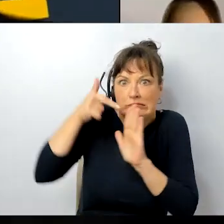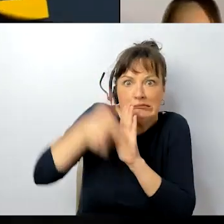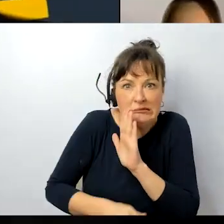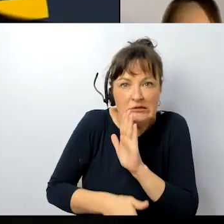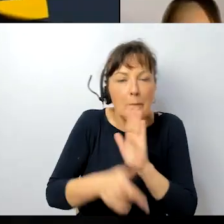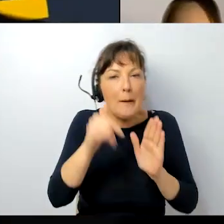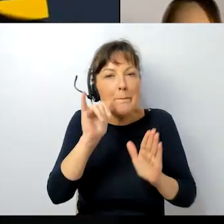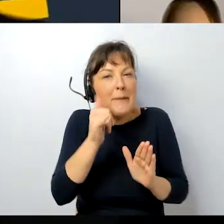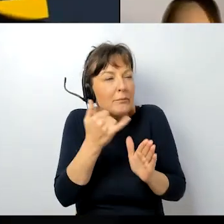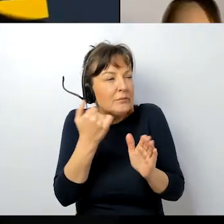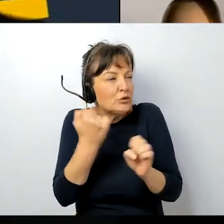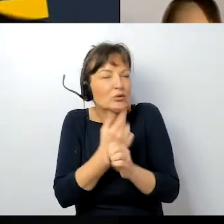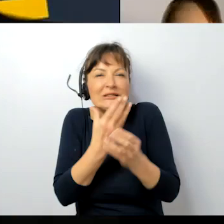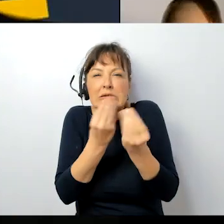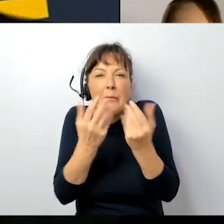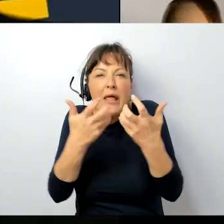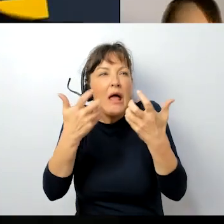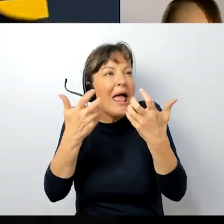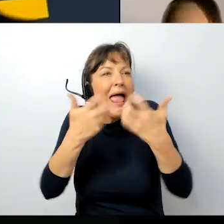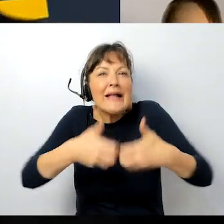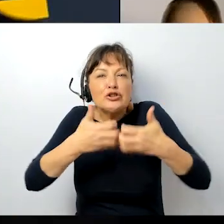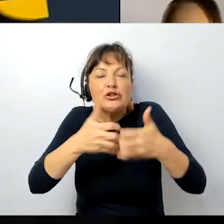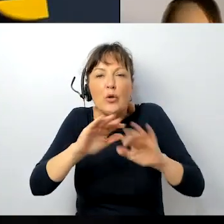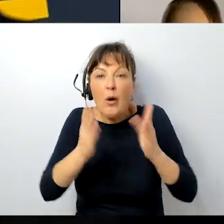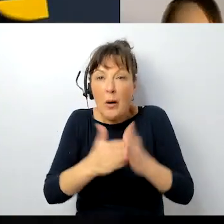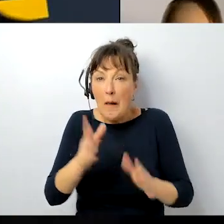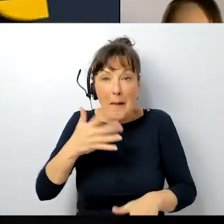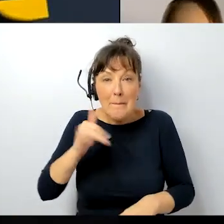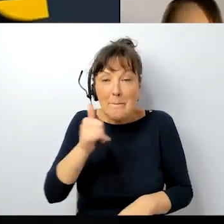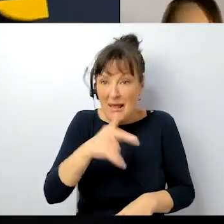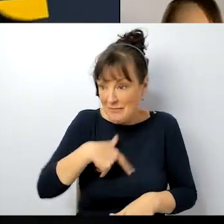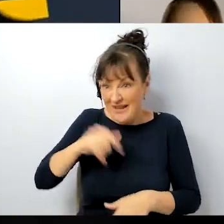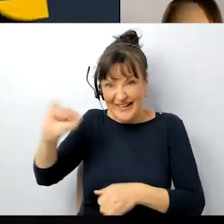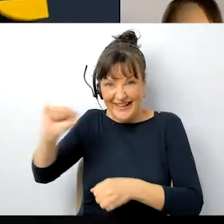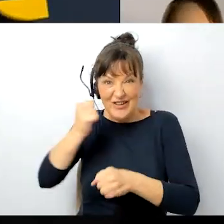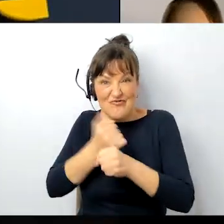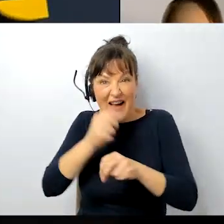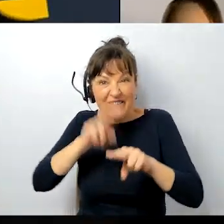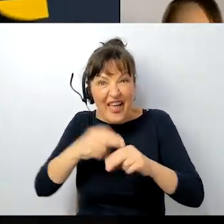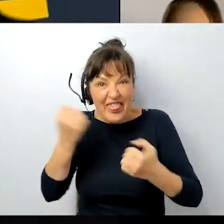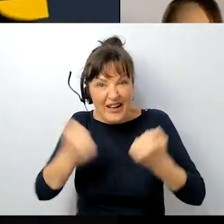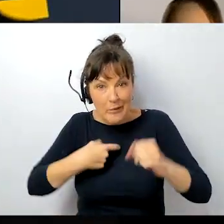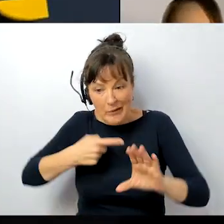done anything particularly fancy but they may have done something in the engineering world